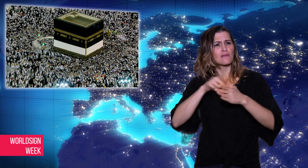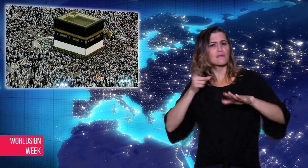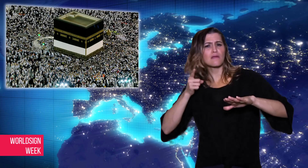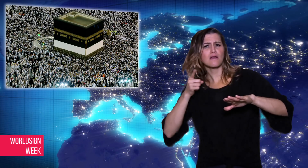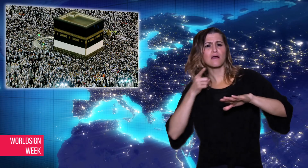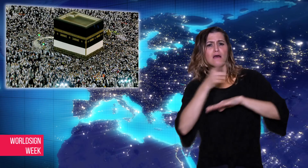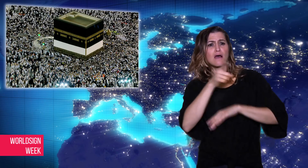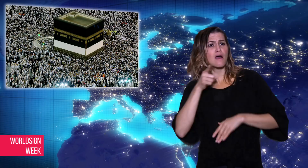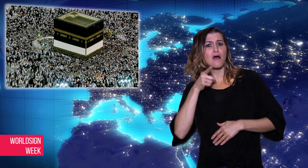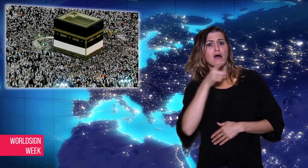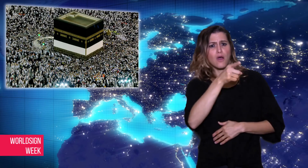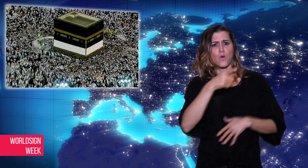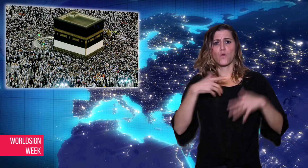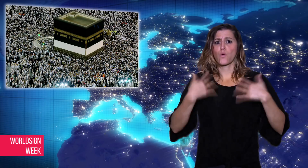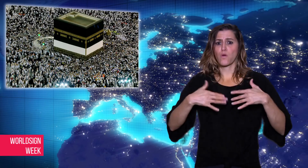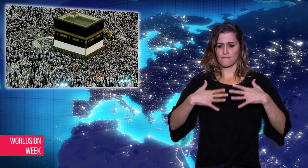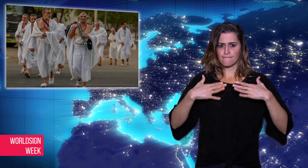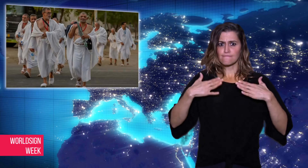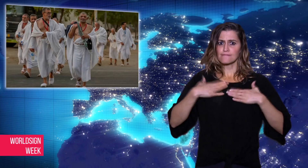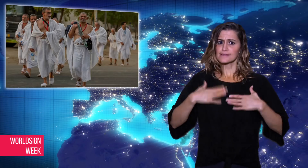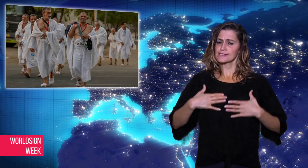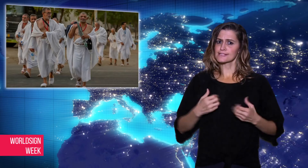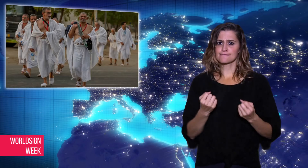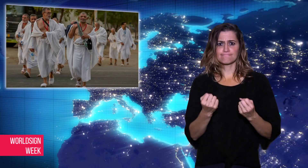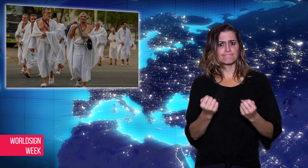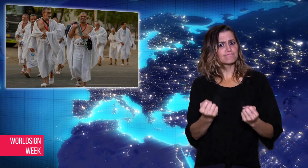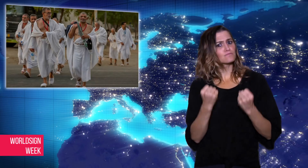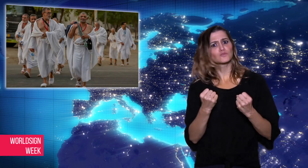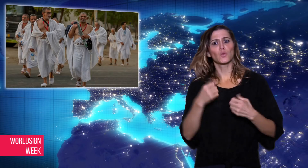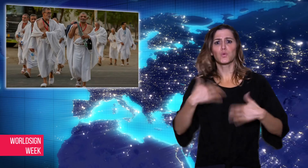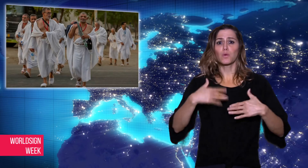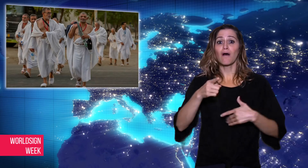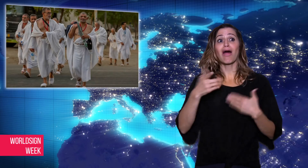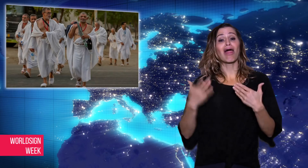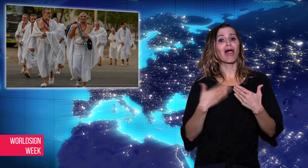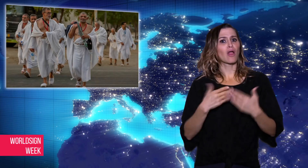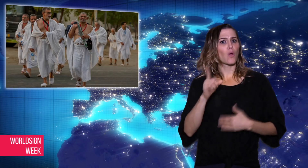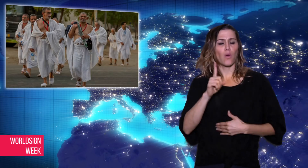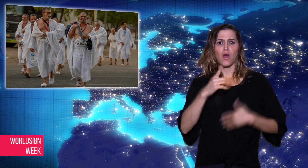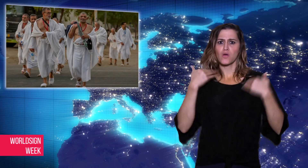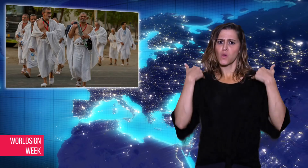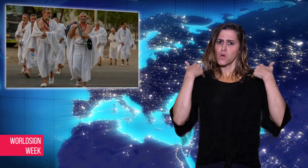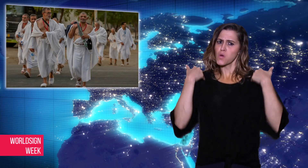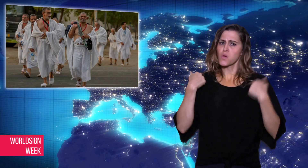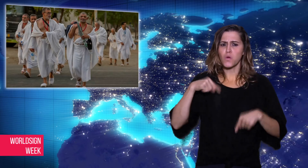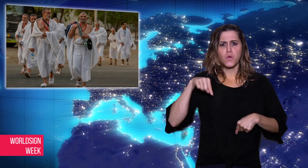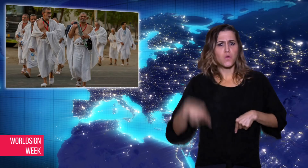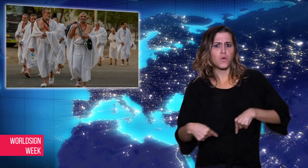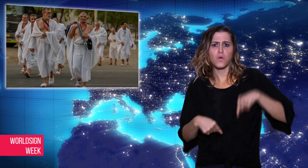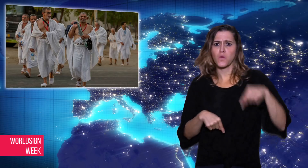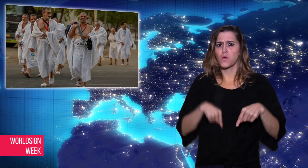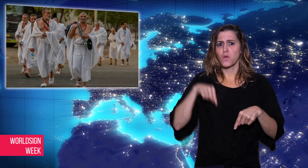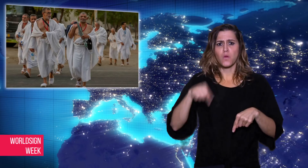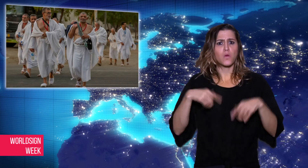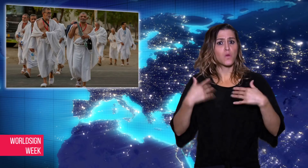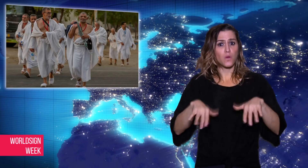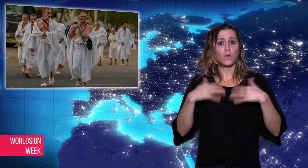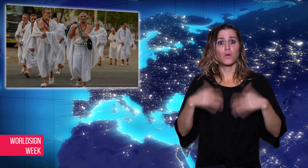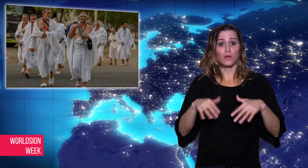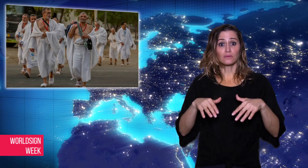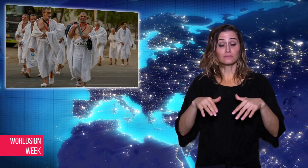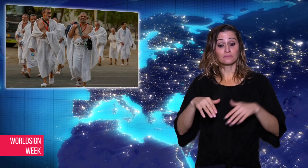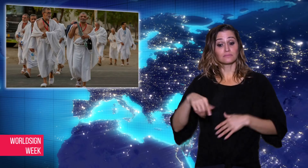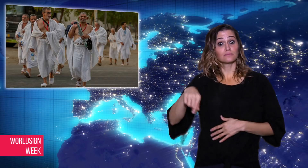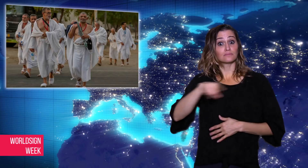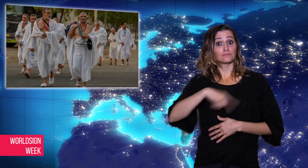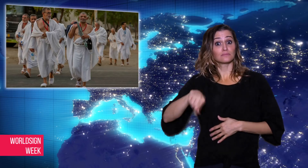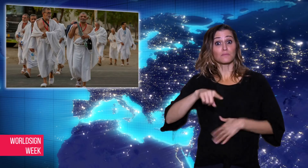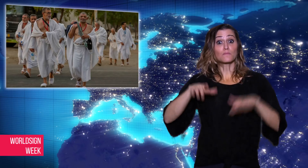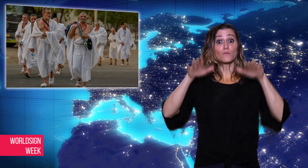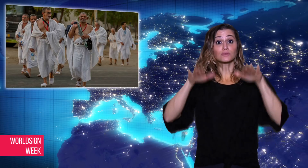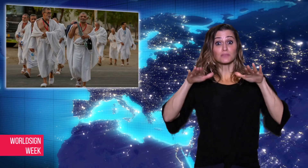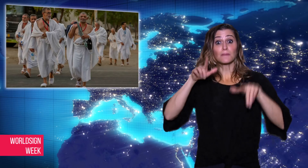where Muhammad is buried and when